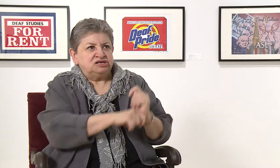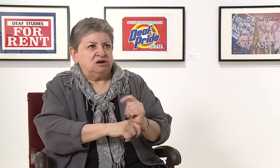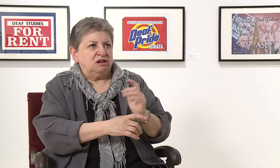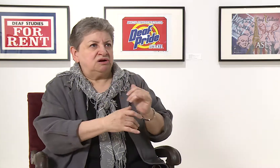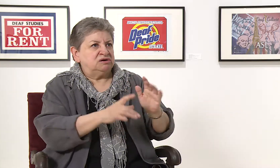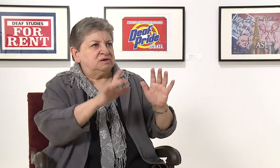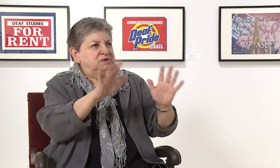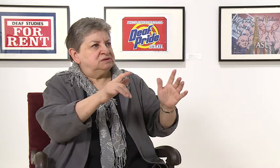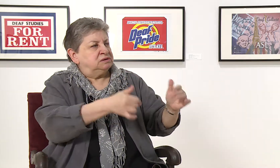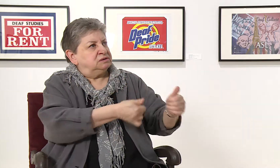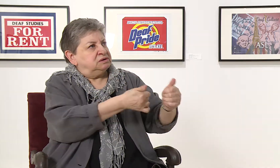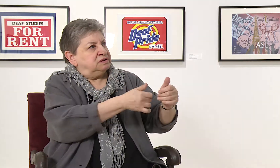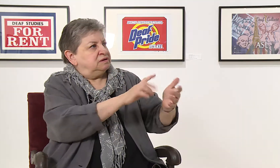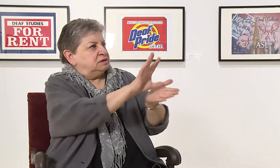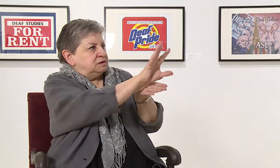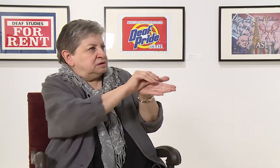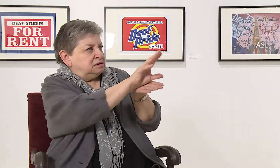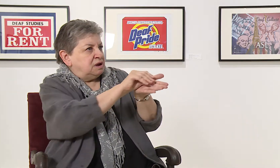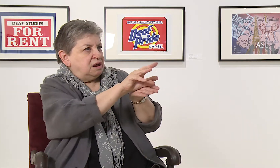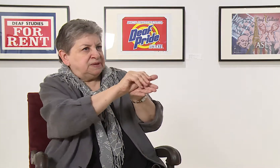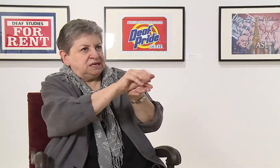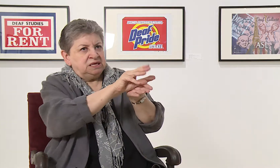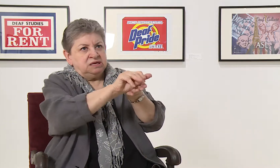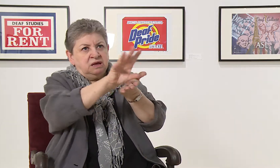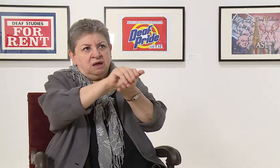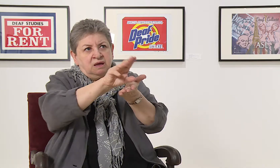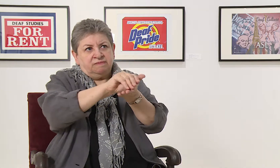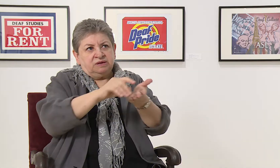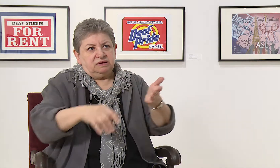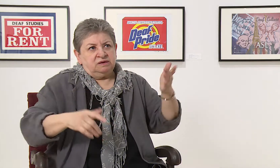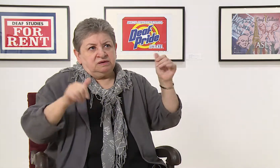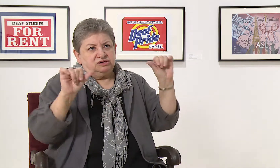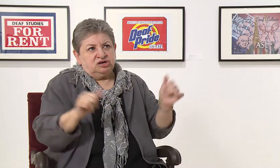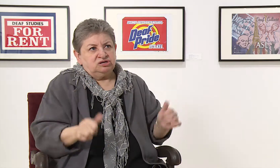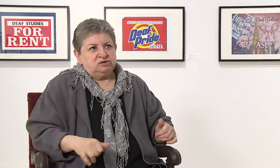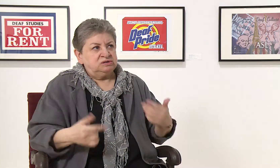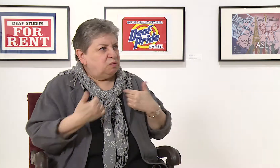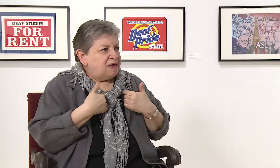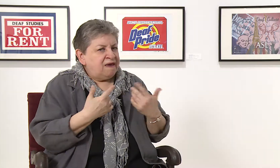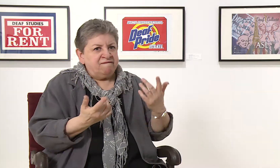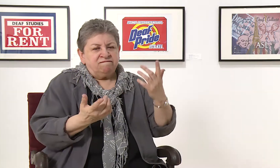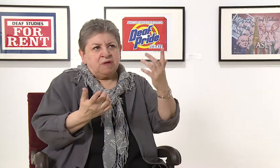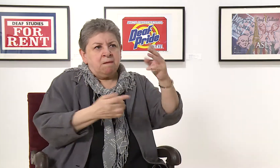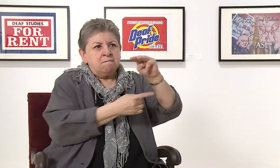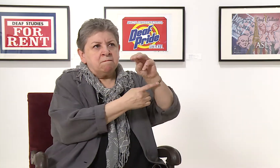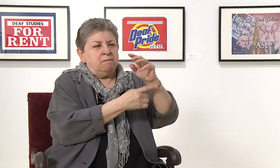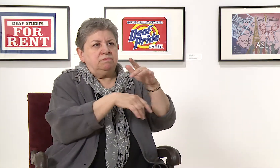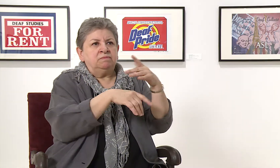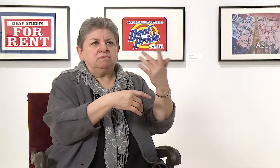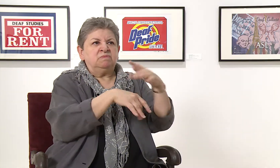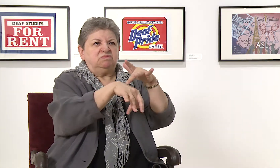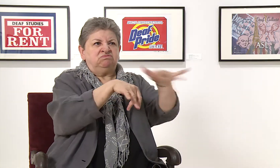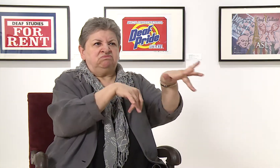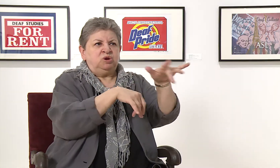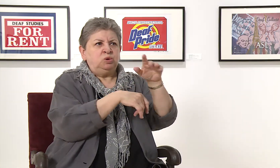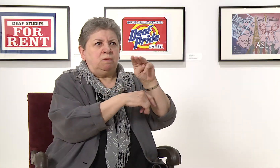that we needed to receive more classical training to follow traditional methods